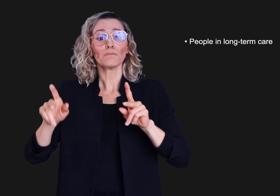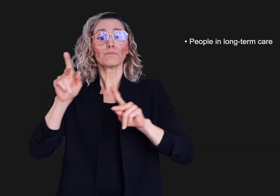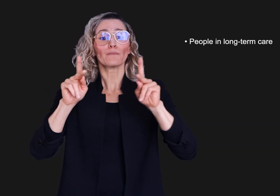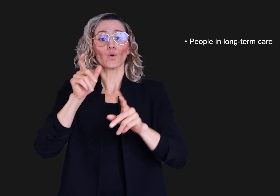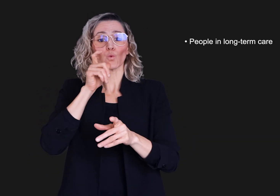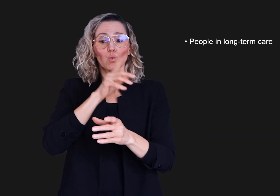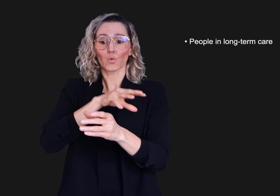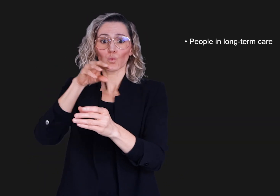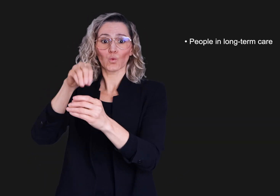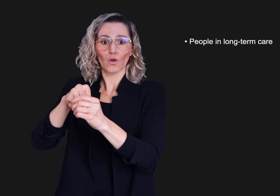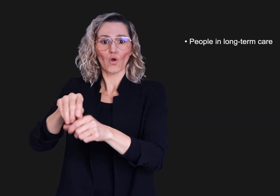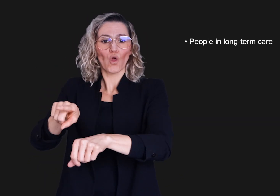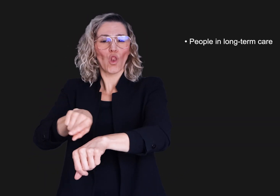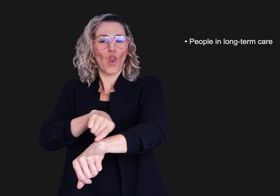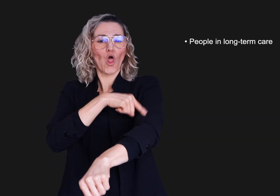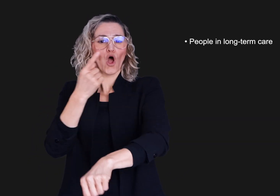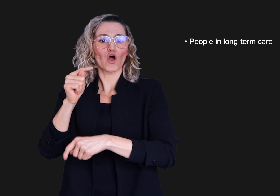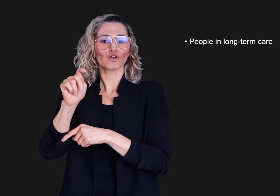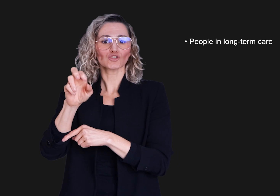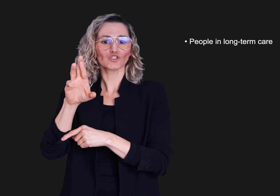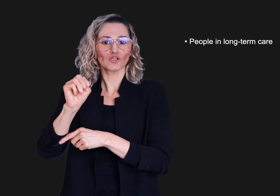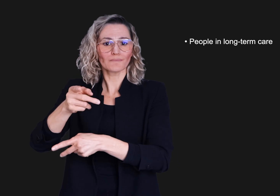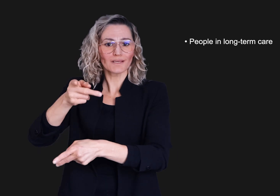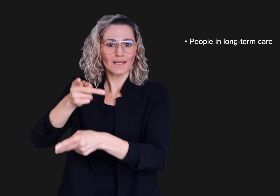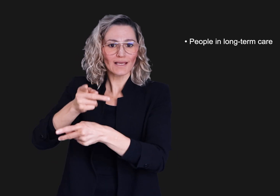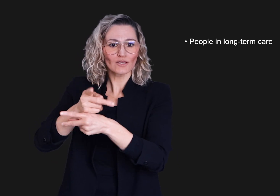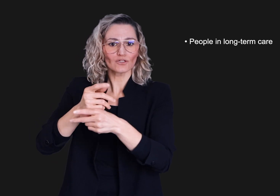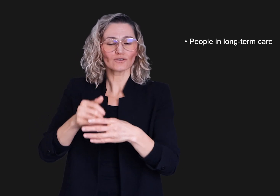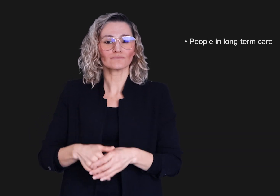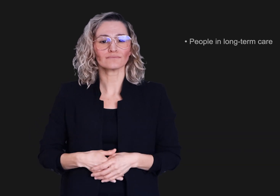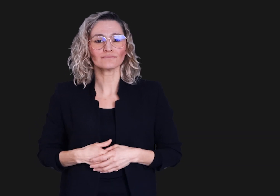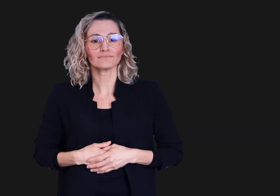• People in long-term care